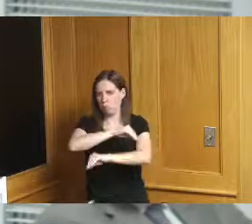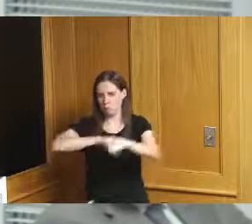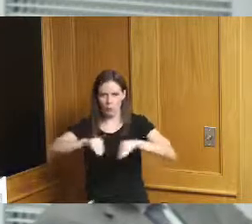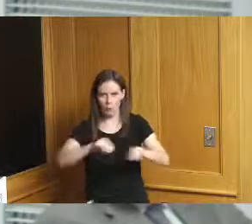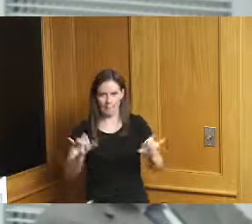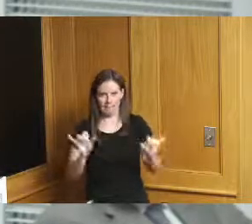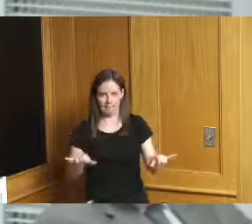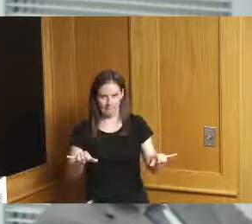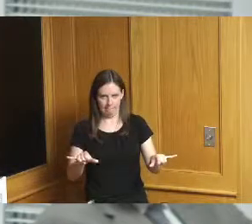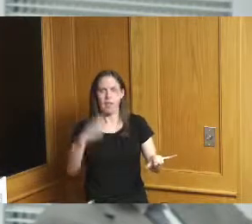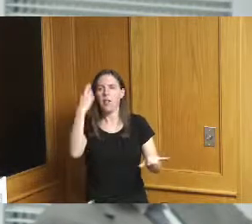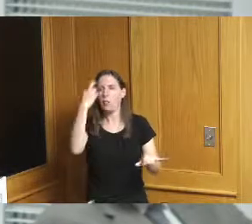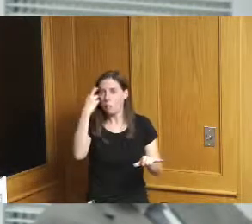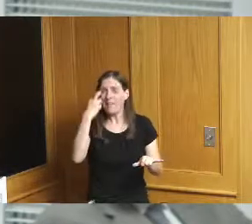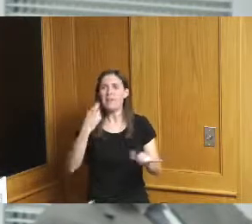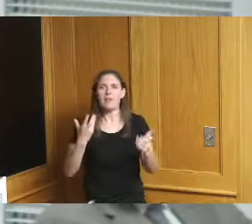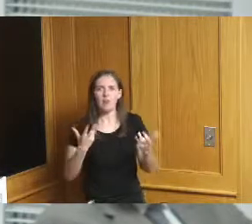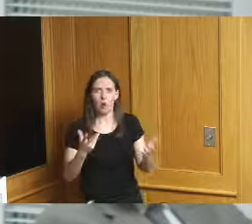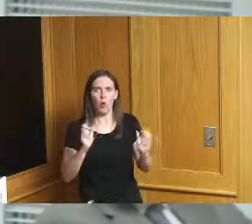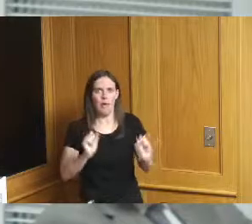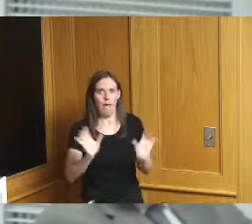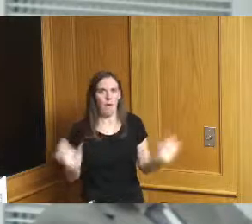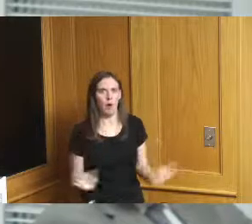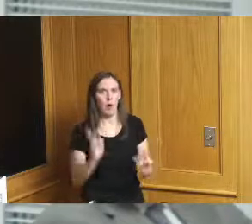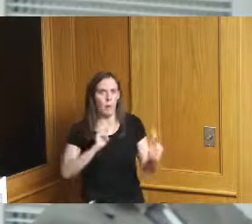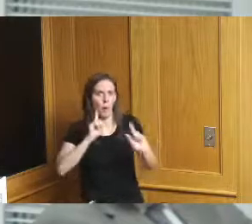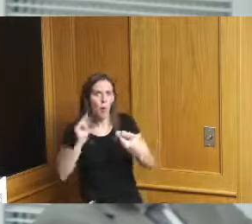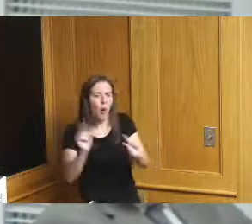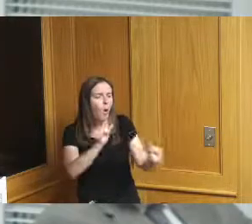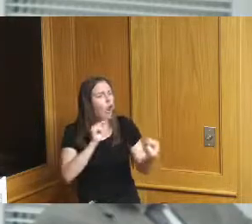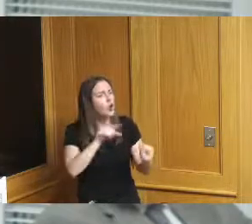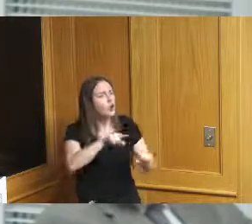so that they can kind of get word of mouth that those are the locations where you can get those